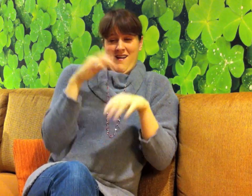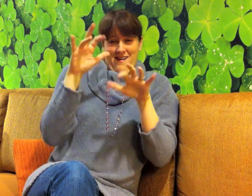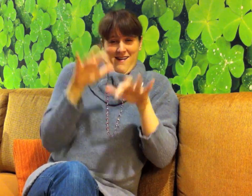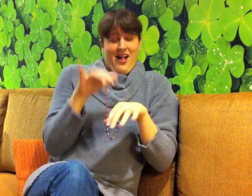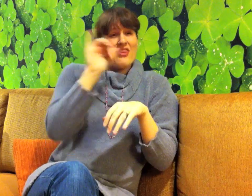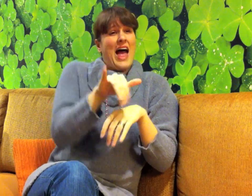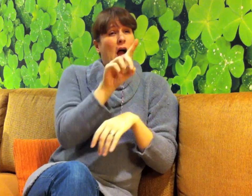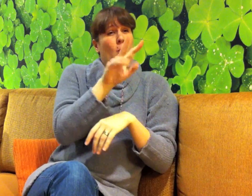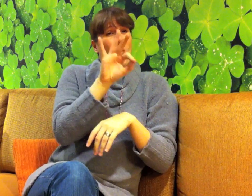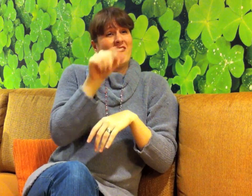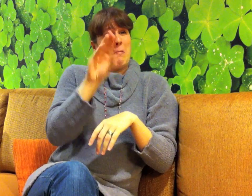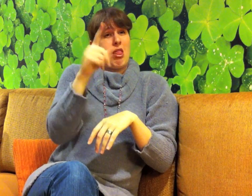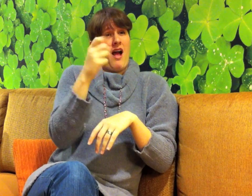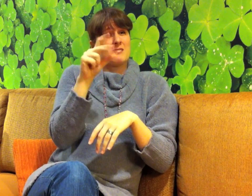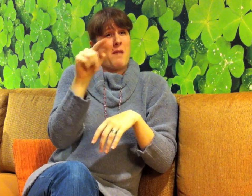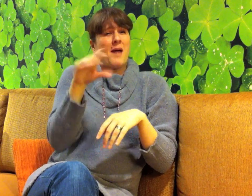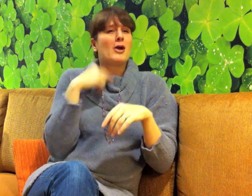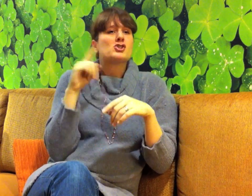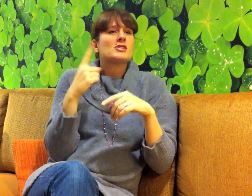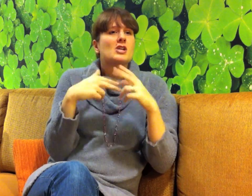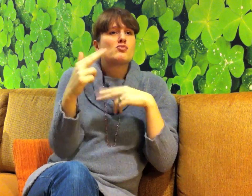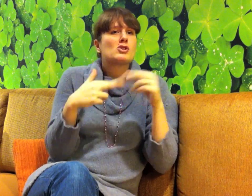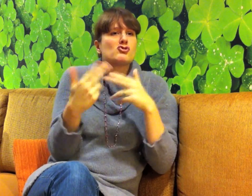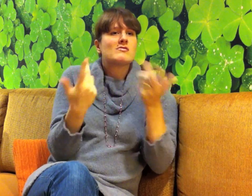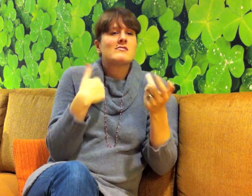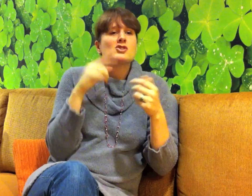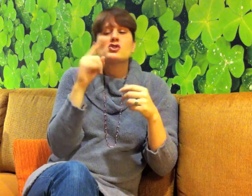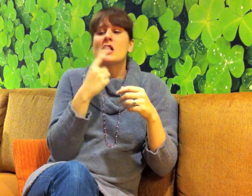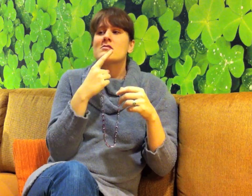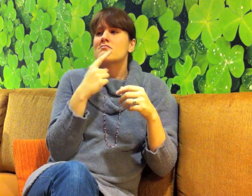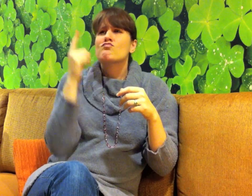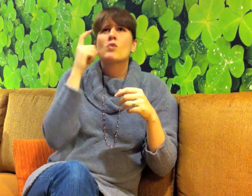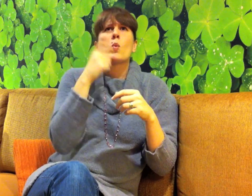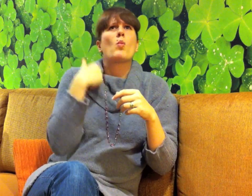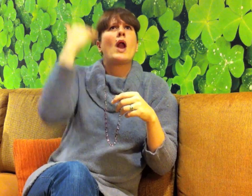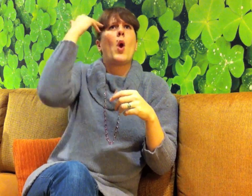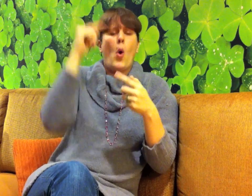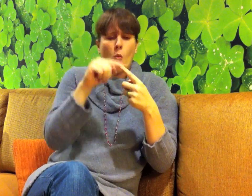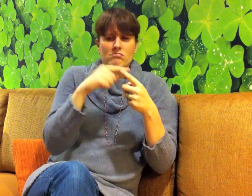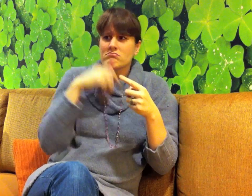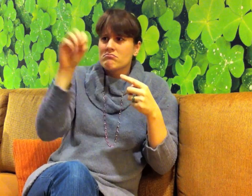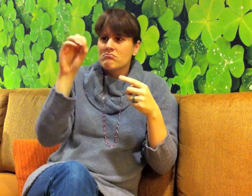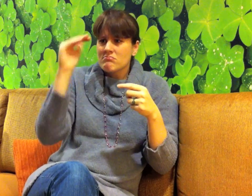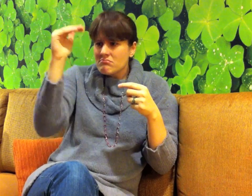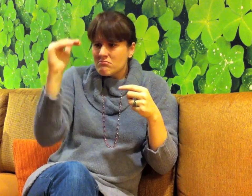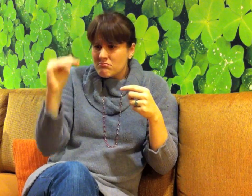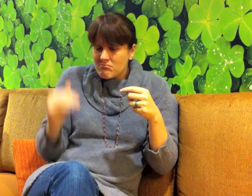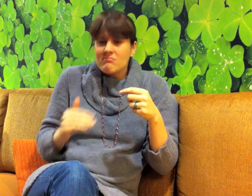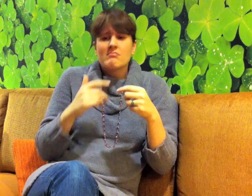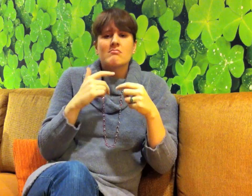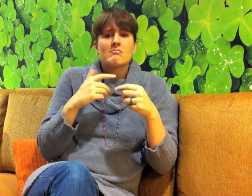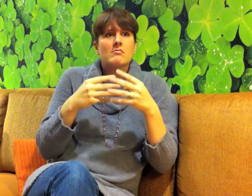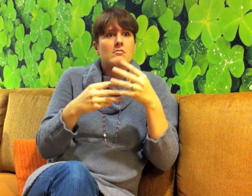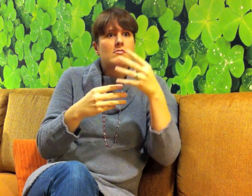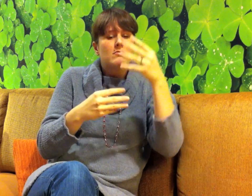Typed up on DWIF blogspot - it was just for construction. It was to add who I knew and building the list.